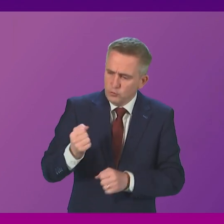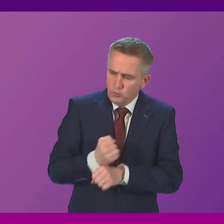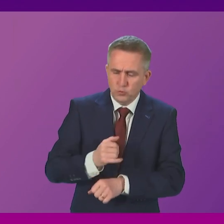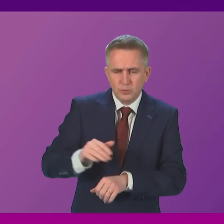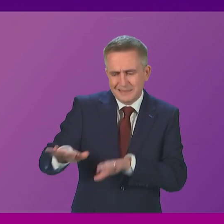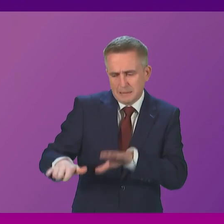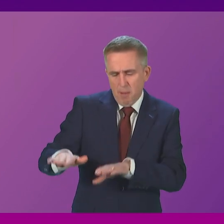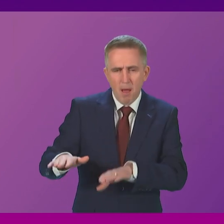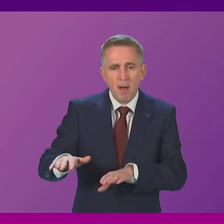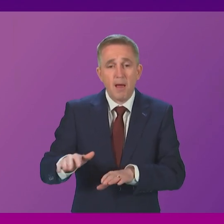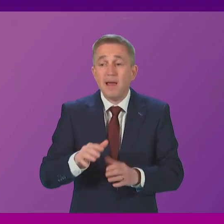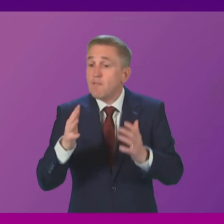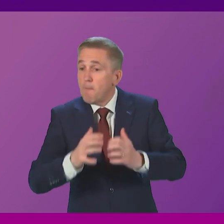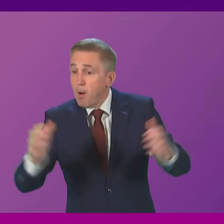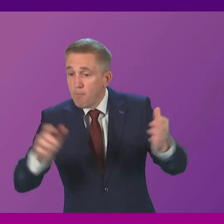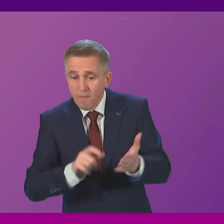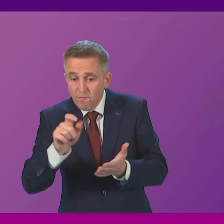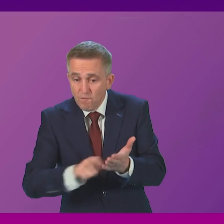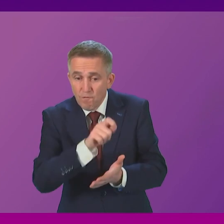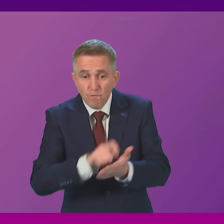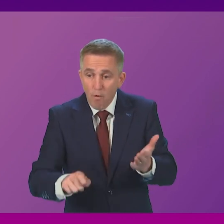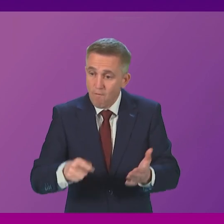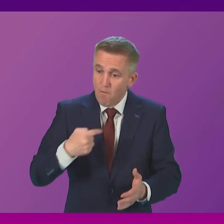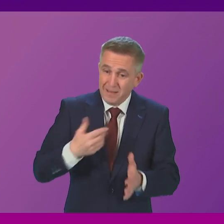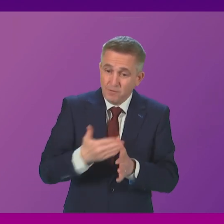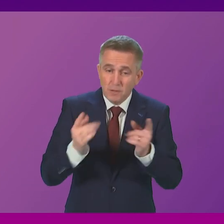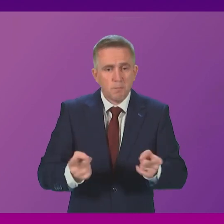If Parliament votes for me today, I pledge that I will continue to ensure that Scotland